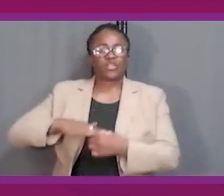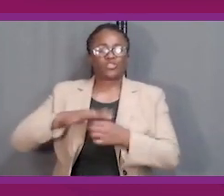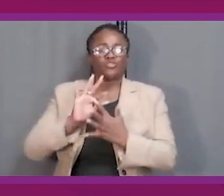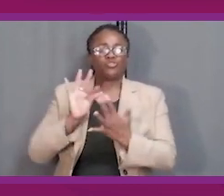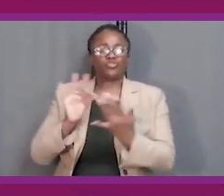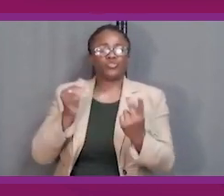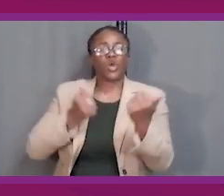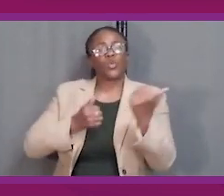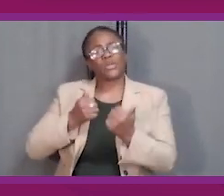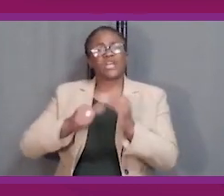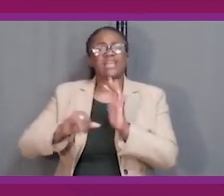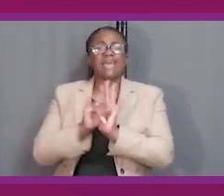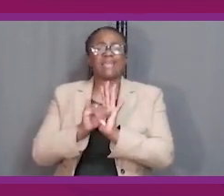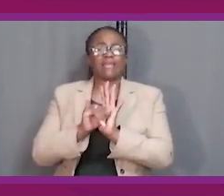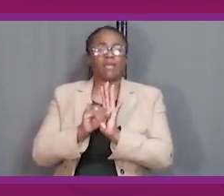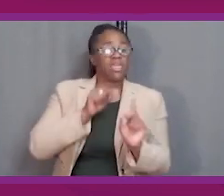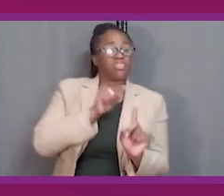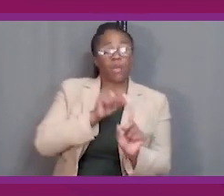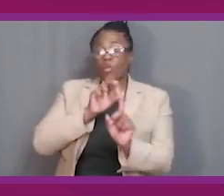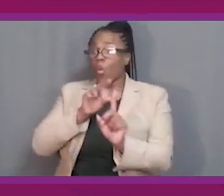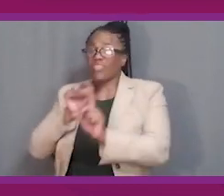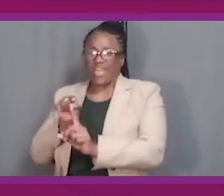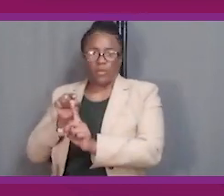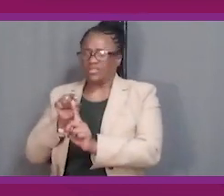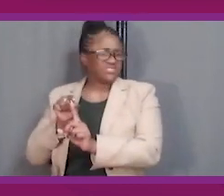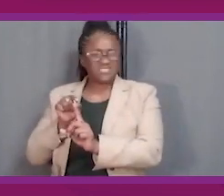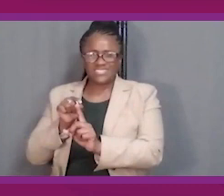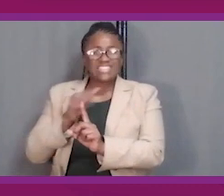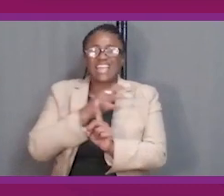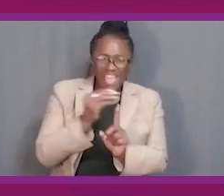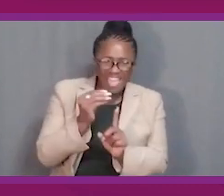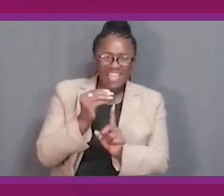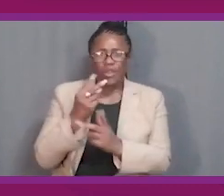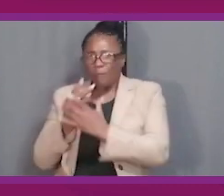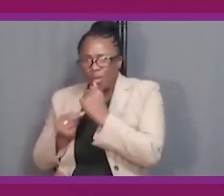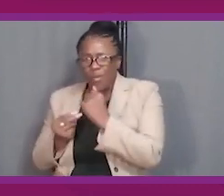the framework of disability justice, specifically the principle of cross-movement solidarity,